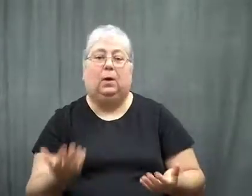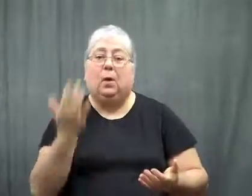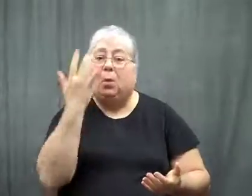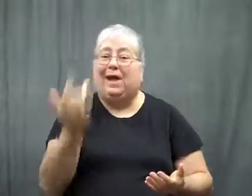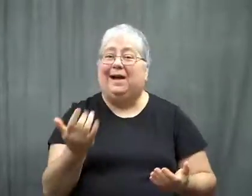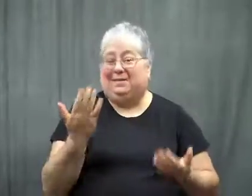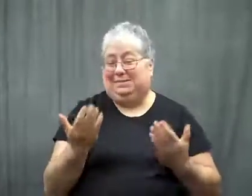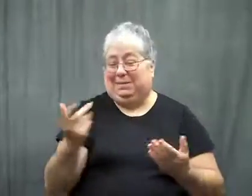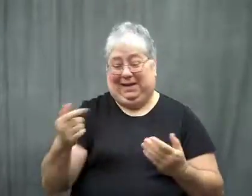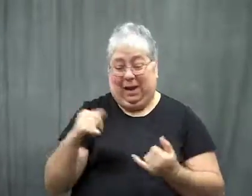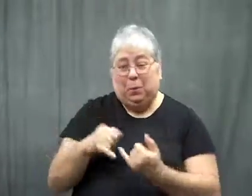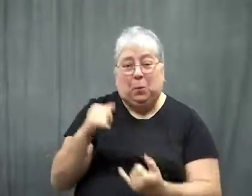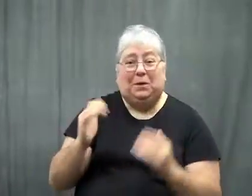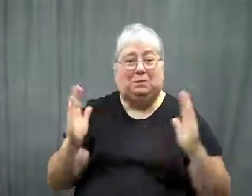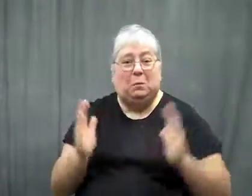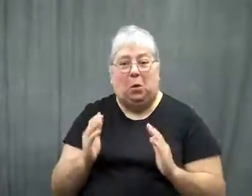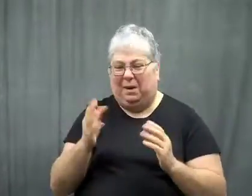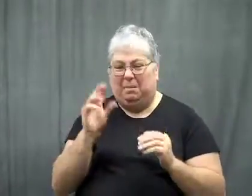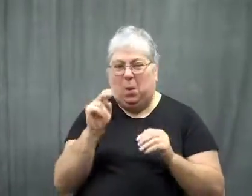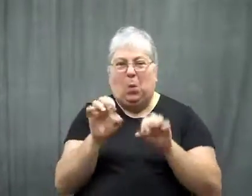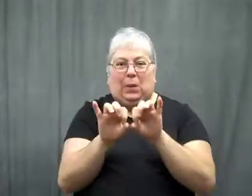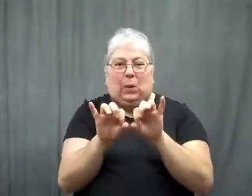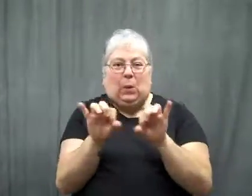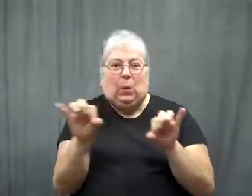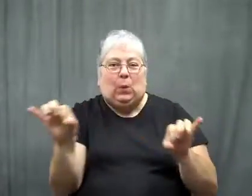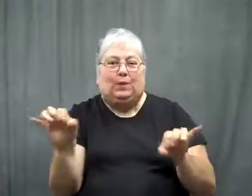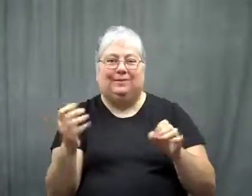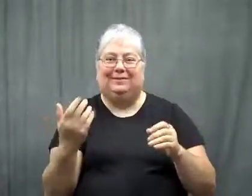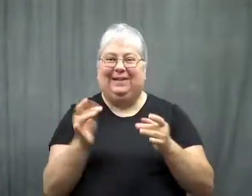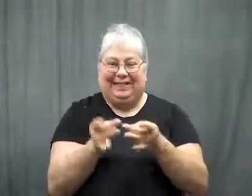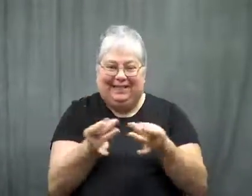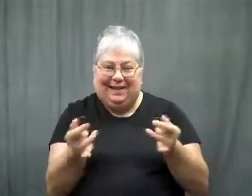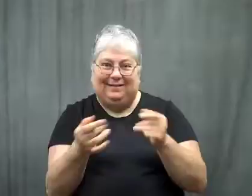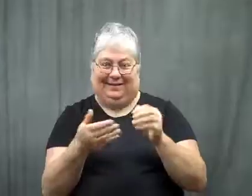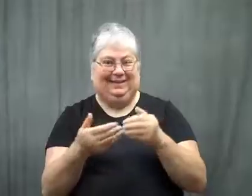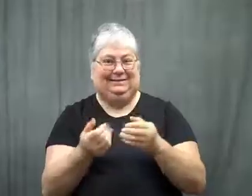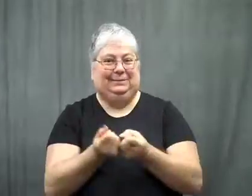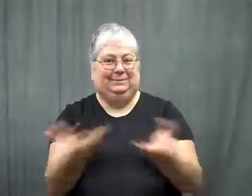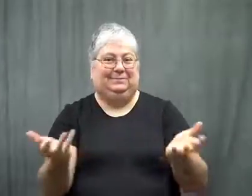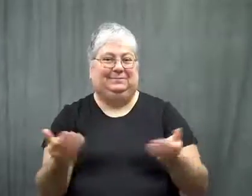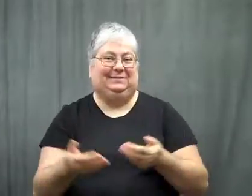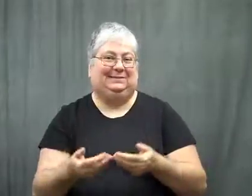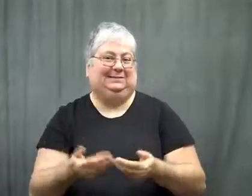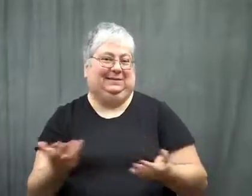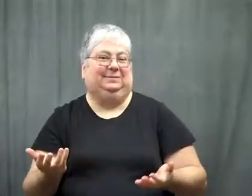That's probably because the bones are smaller and thinner and become brittle easier.